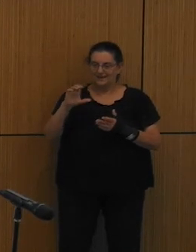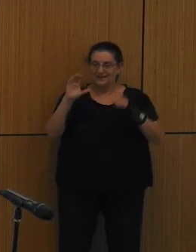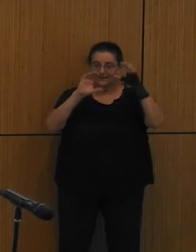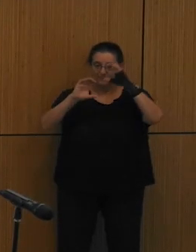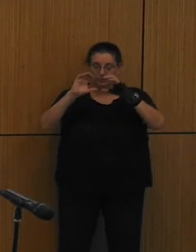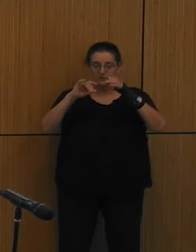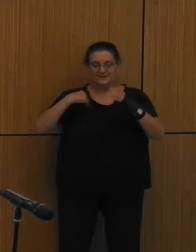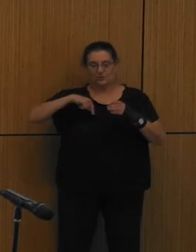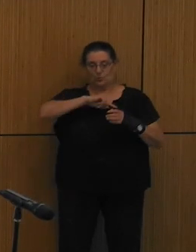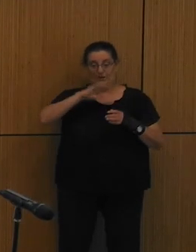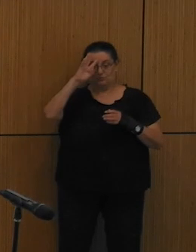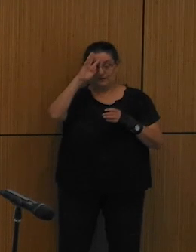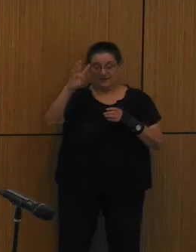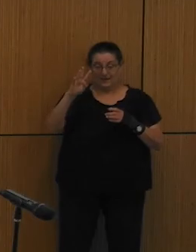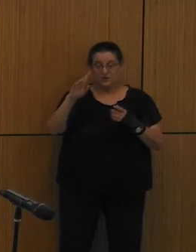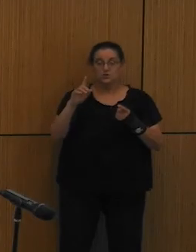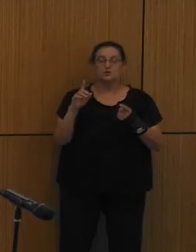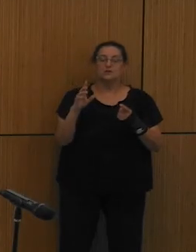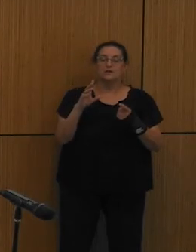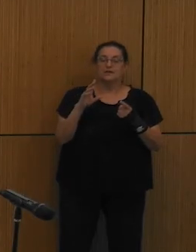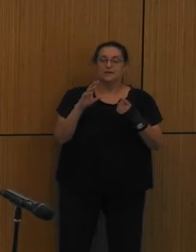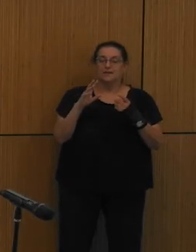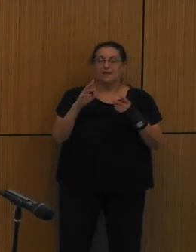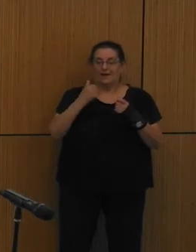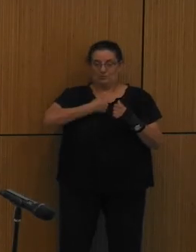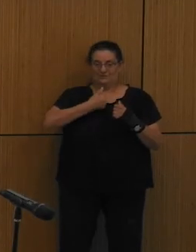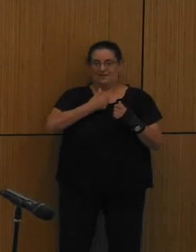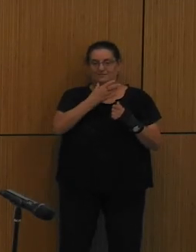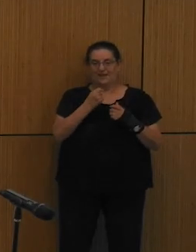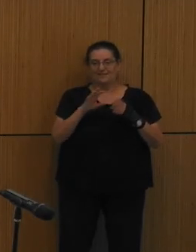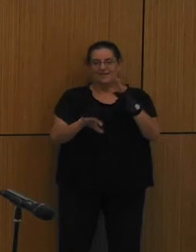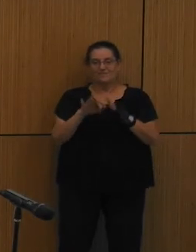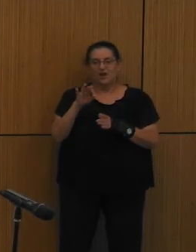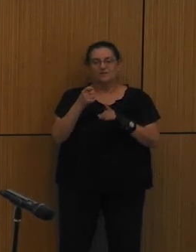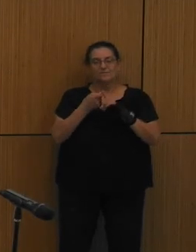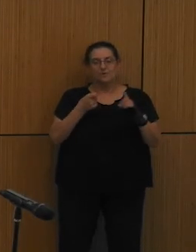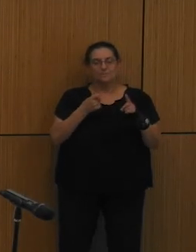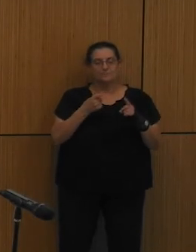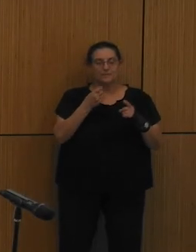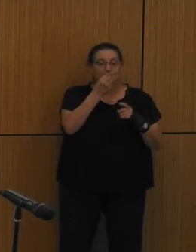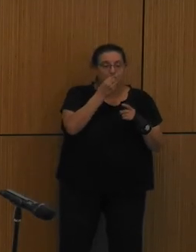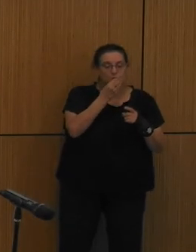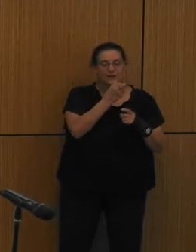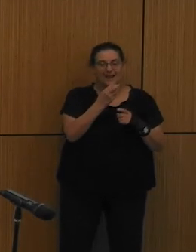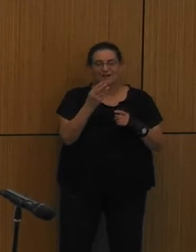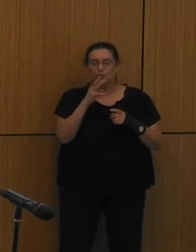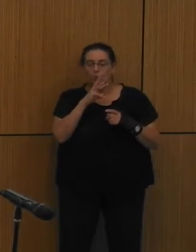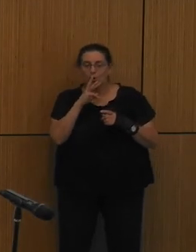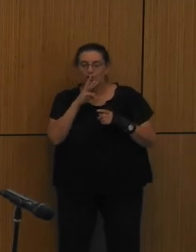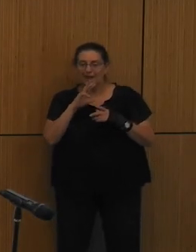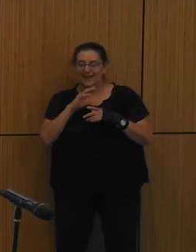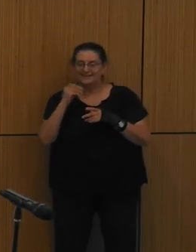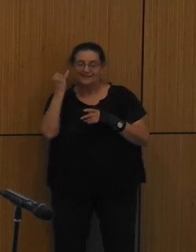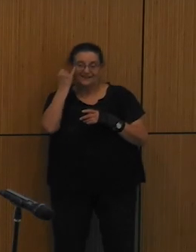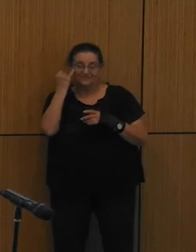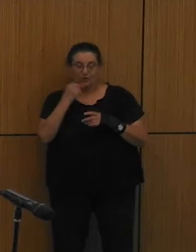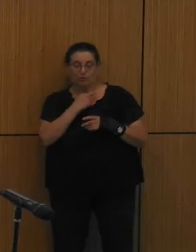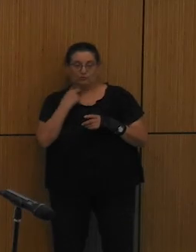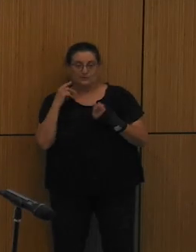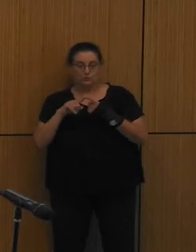So where do they go to? They end up in our food or water. Do they pose any kind of risk to us? And then what kinds of reactions might happen to them that would cause them